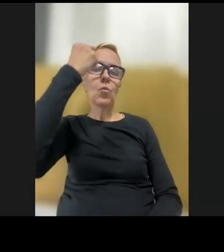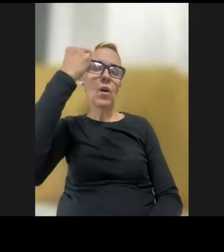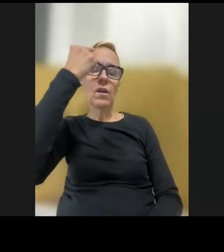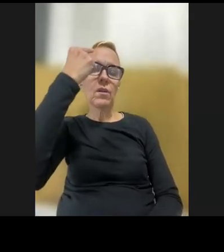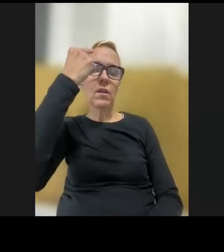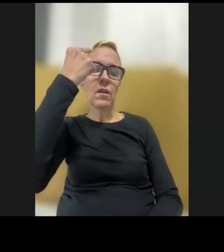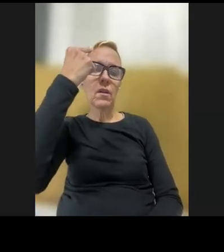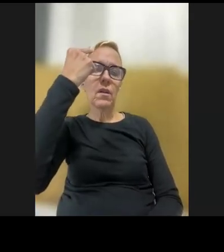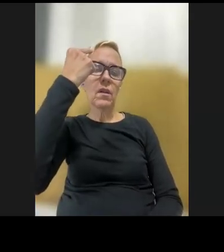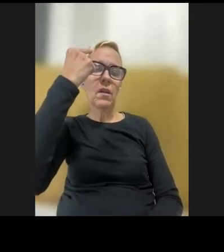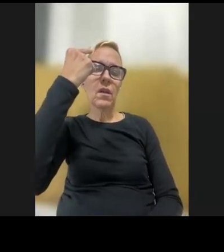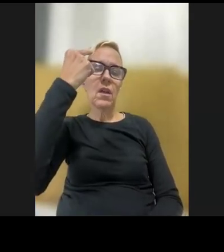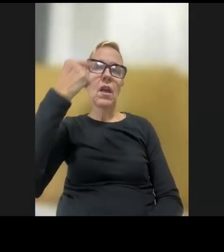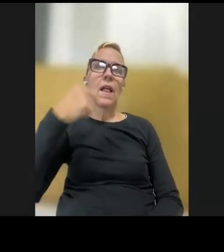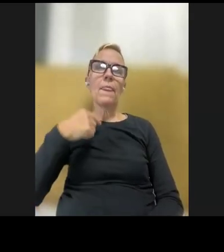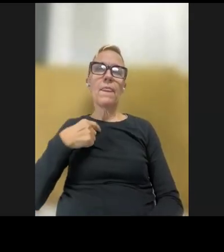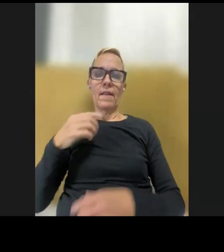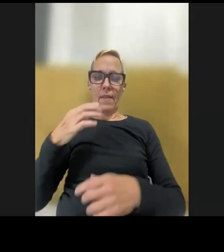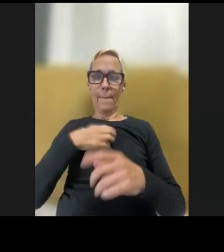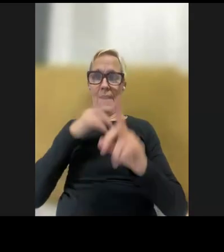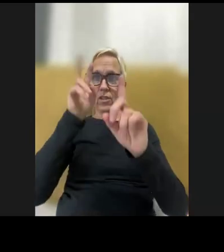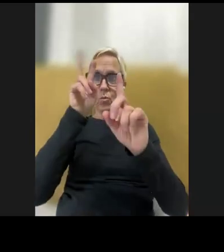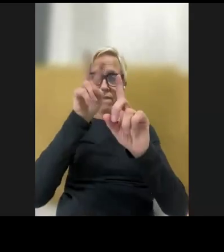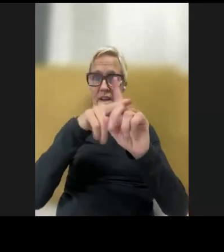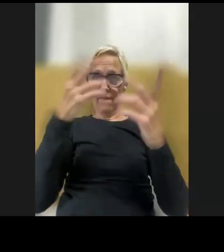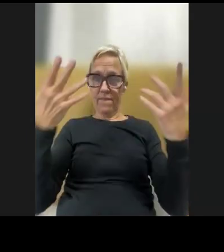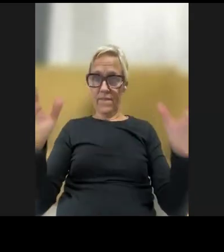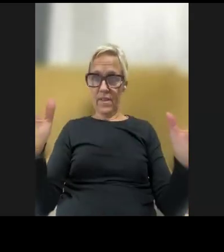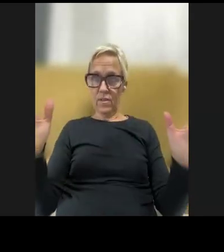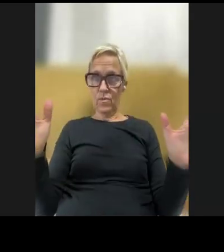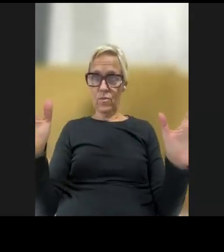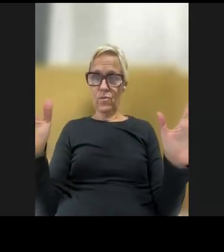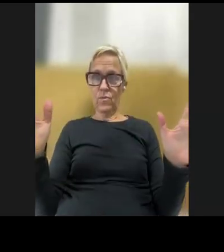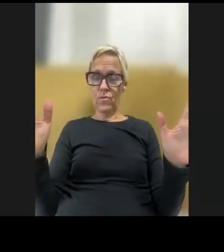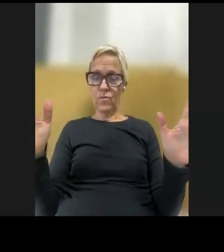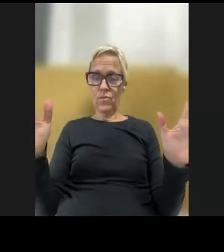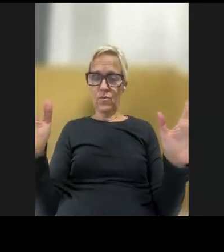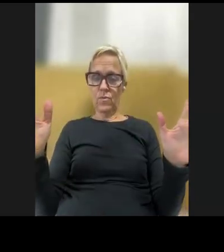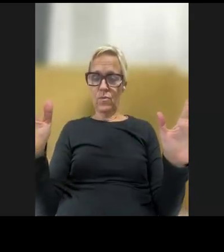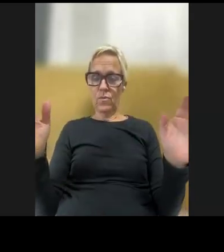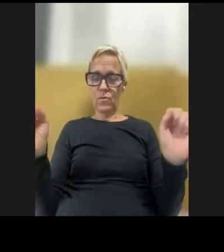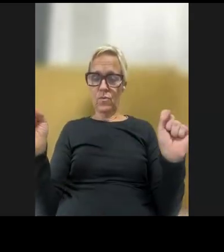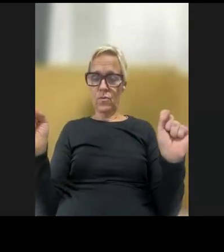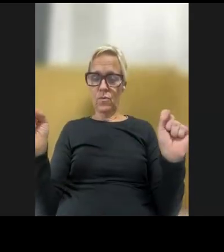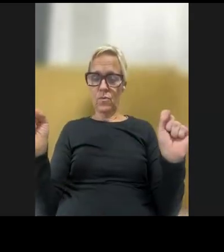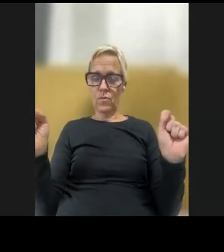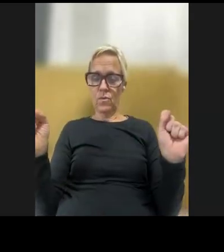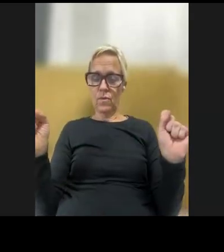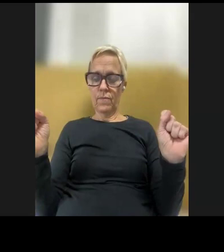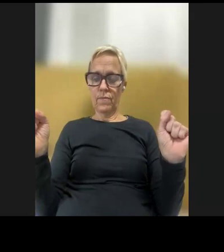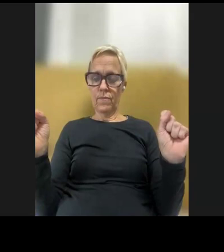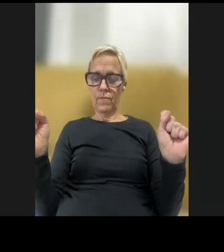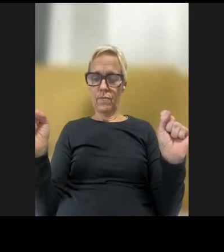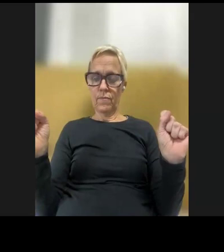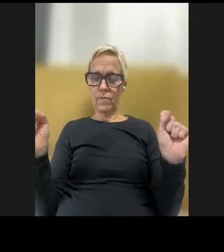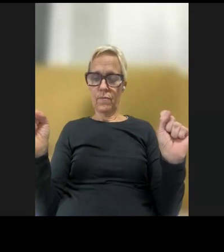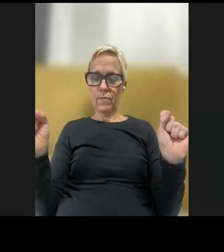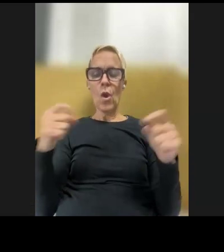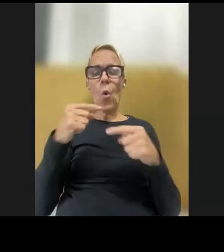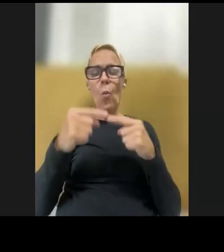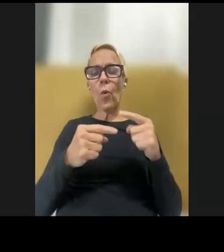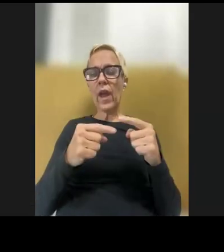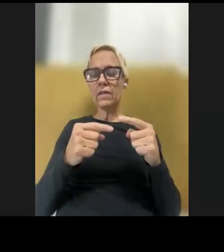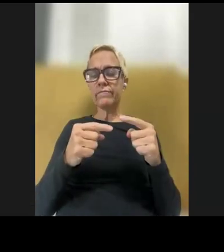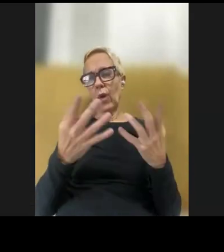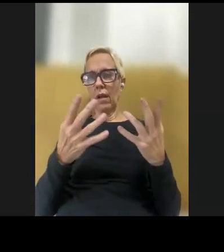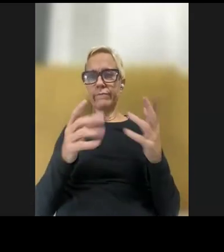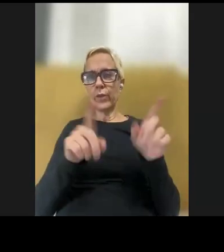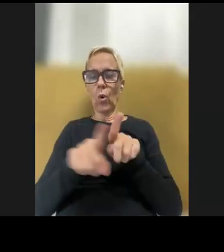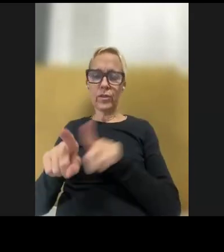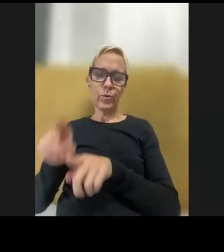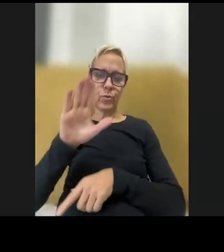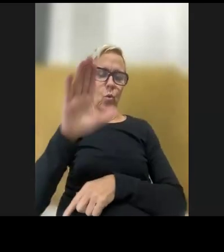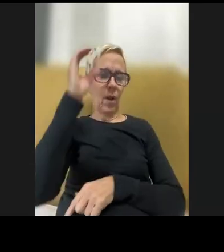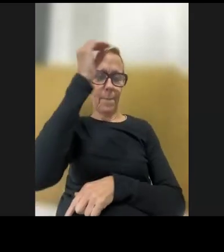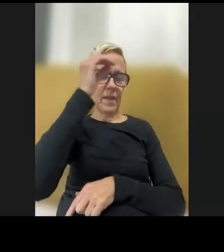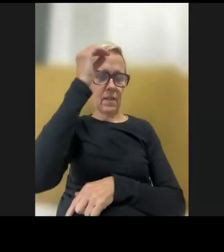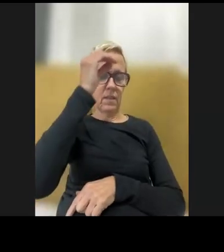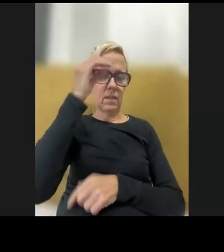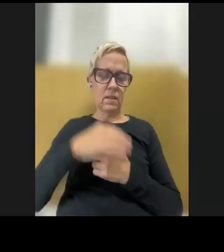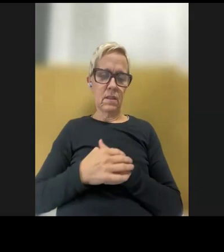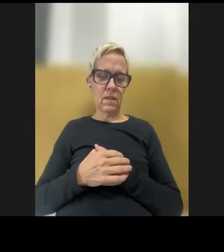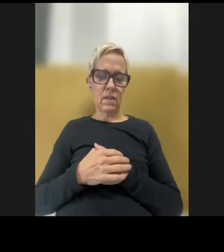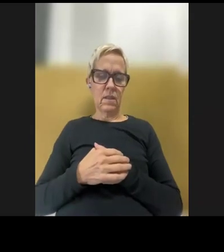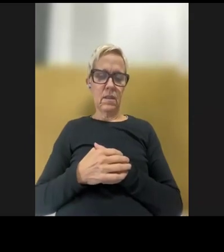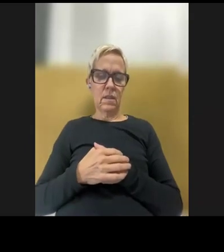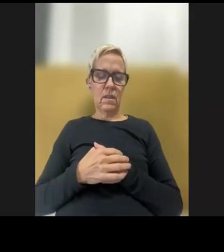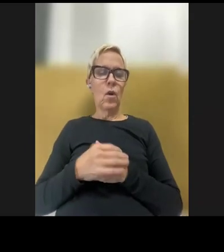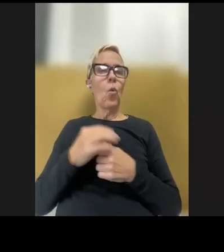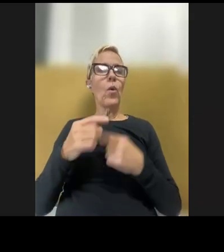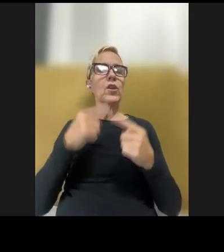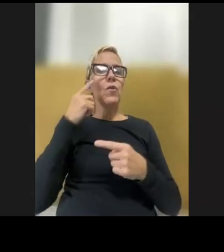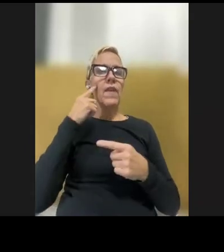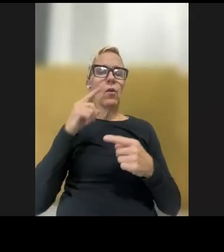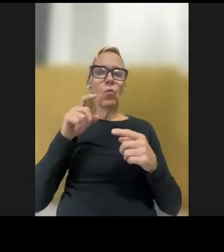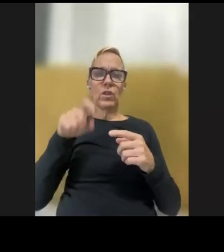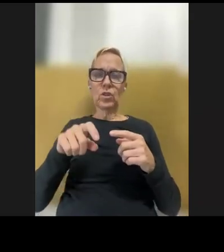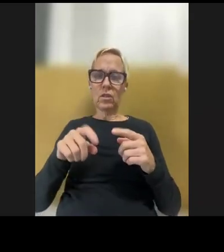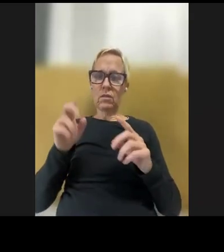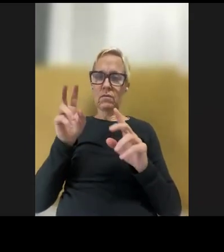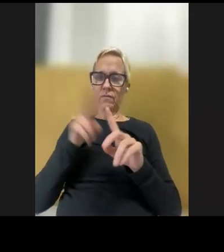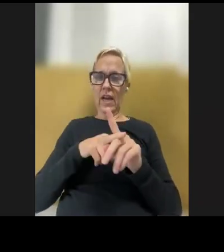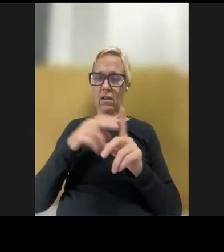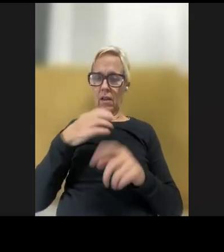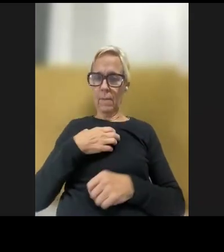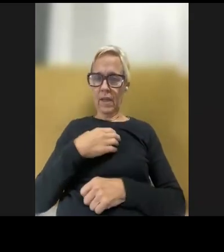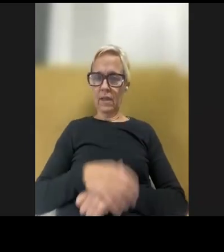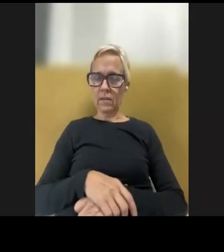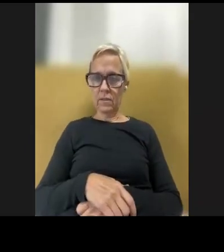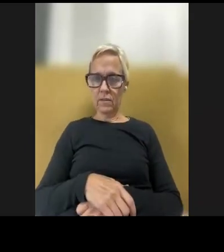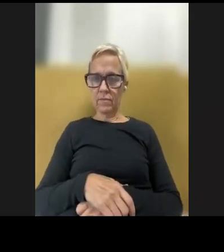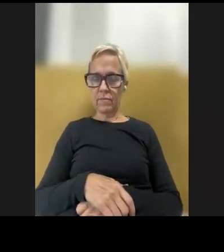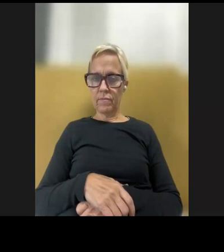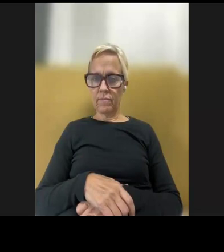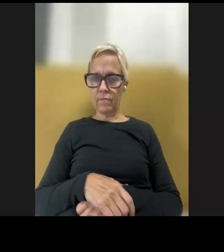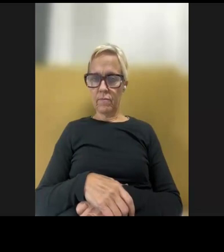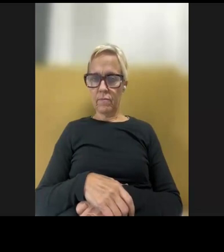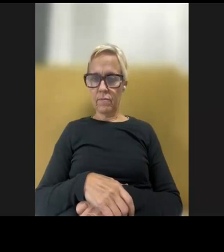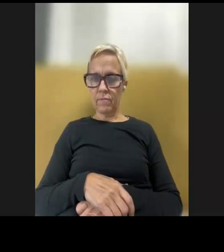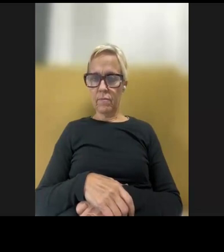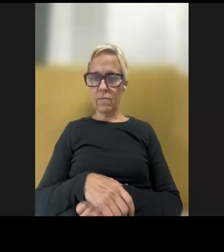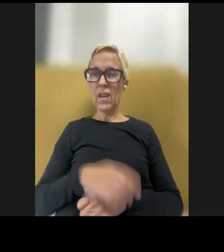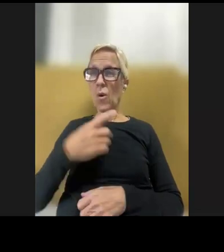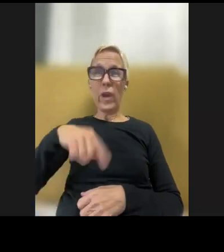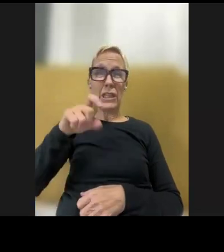Well hi, Shari.